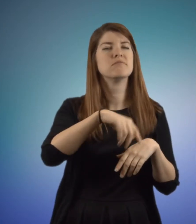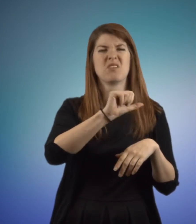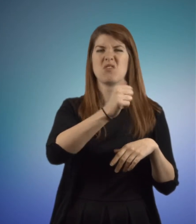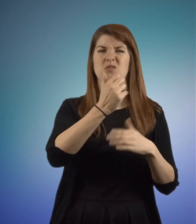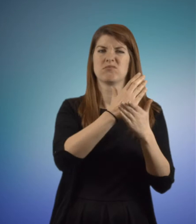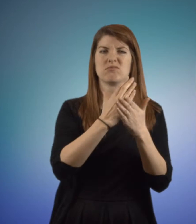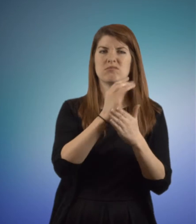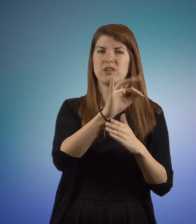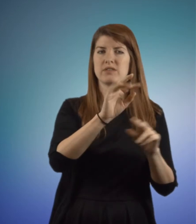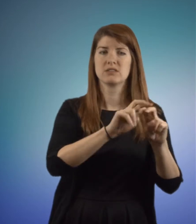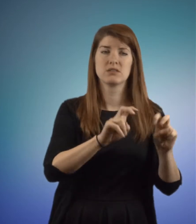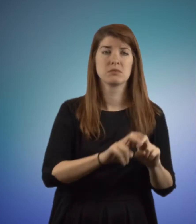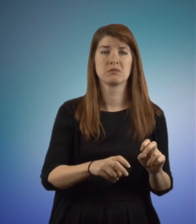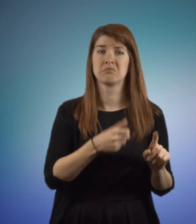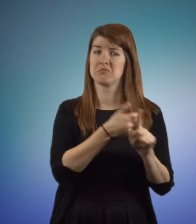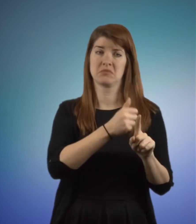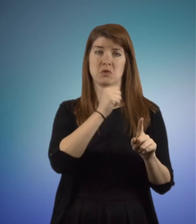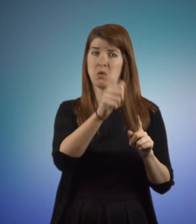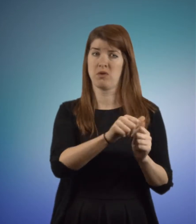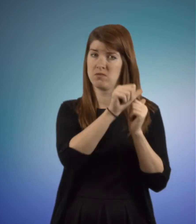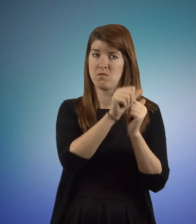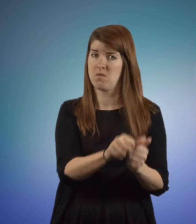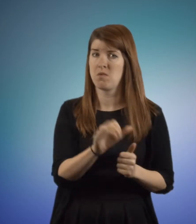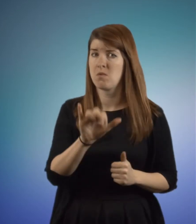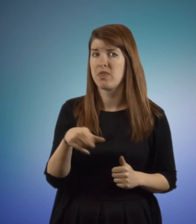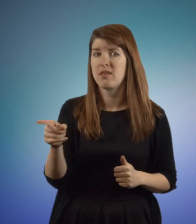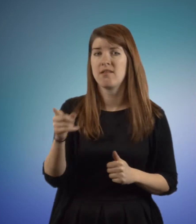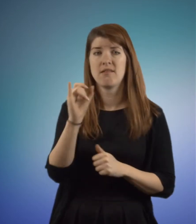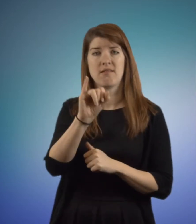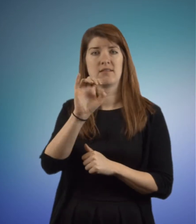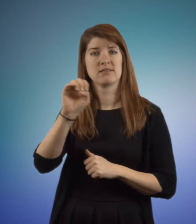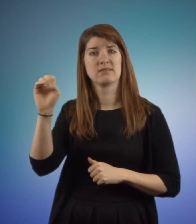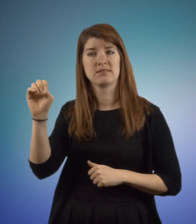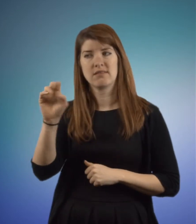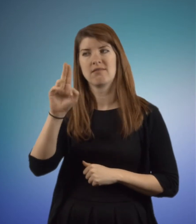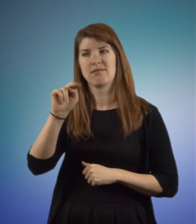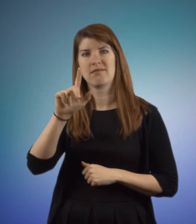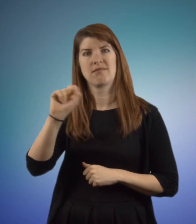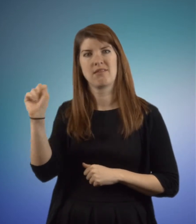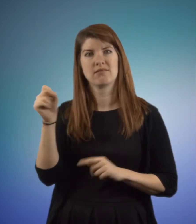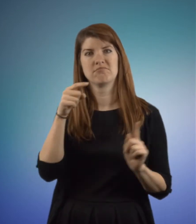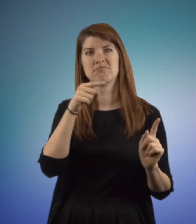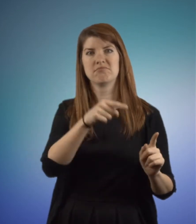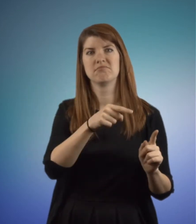They don't have to abide by that independent evaluation unless they help the parents arrange it.